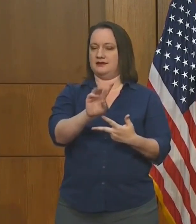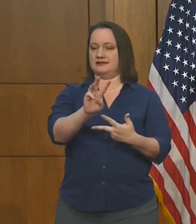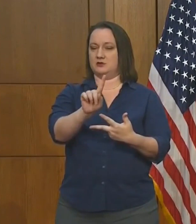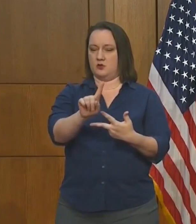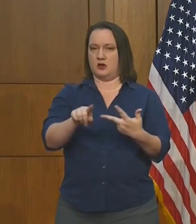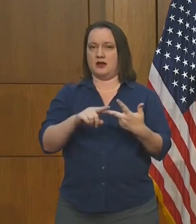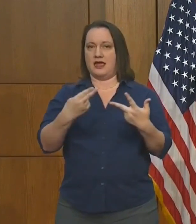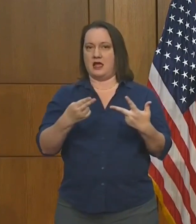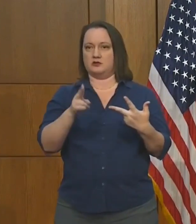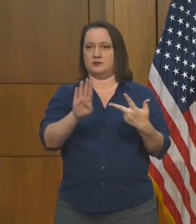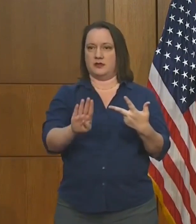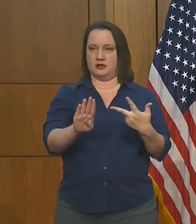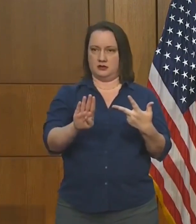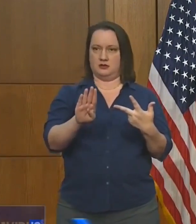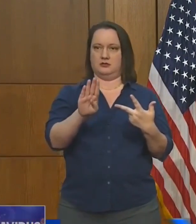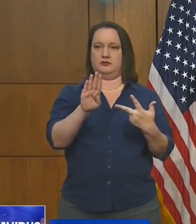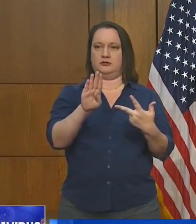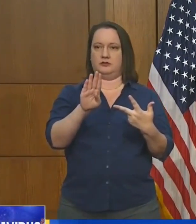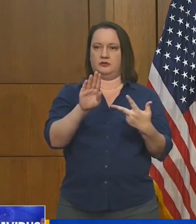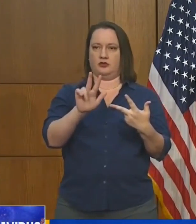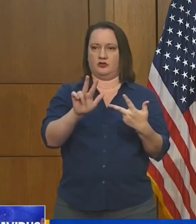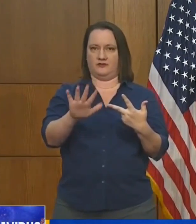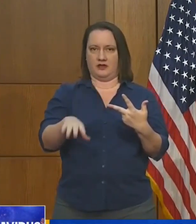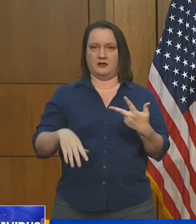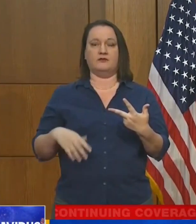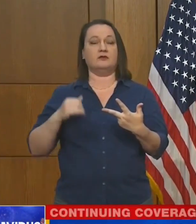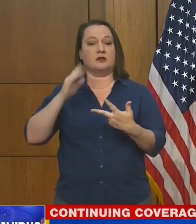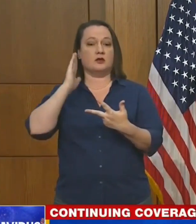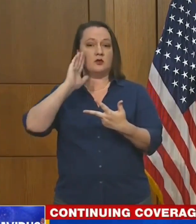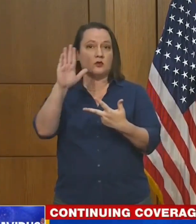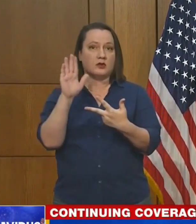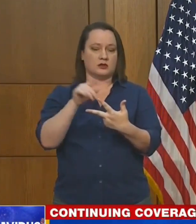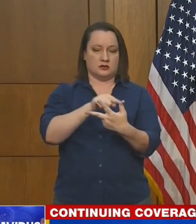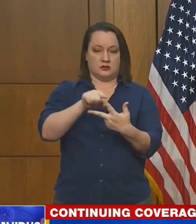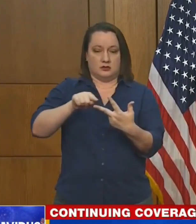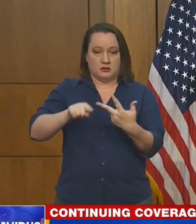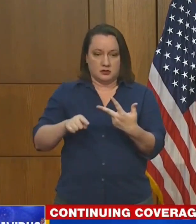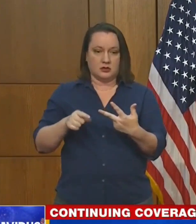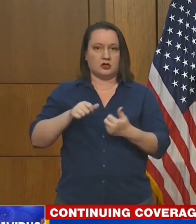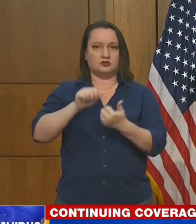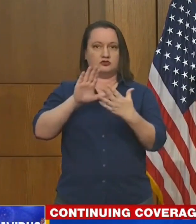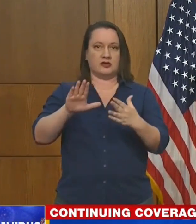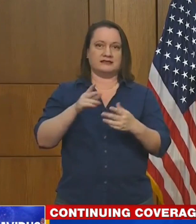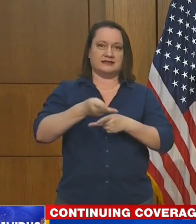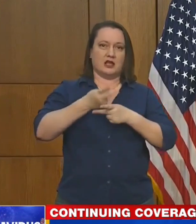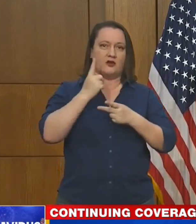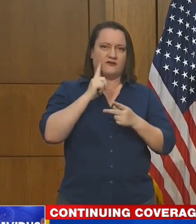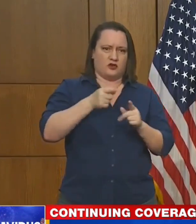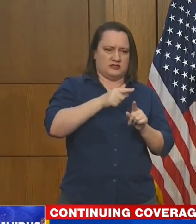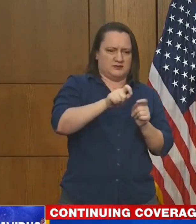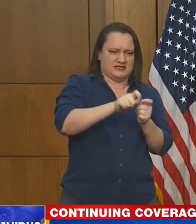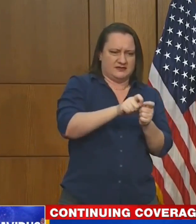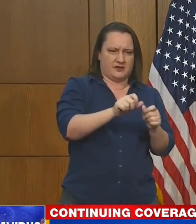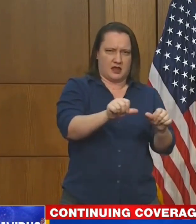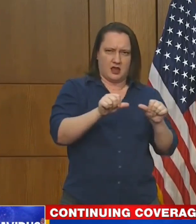ONE. AND HOUSE BILL SEVEN THIRTY FIVE. THOSE BILLS WHAT ADDRESS HEALTH INSURANCE COST